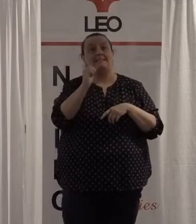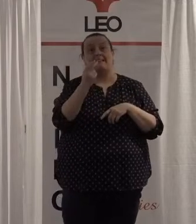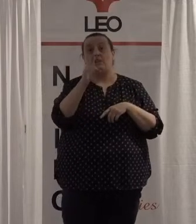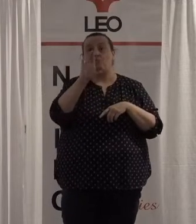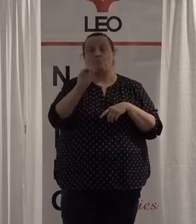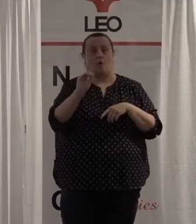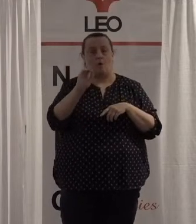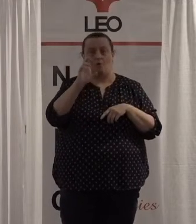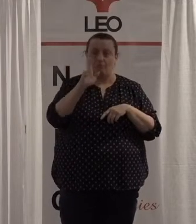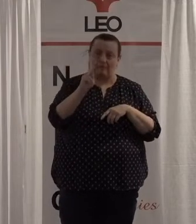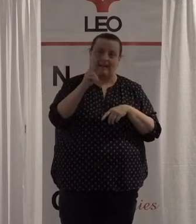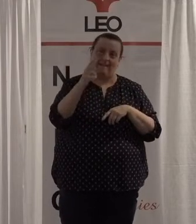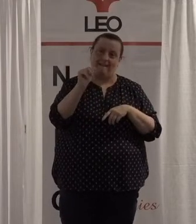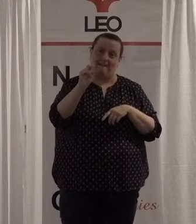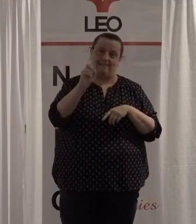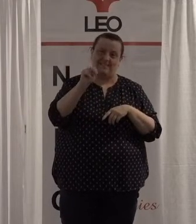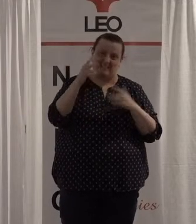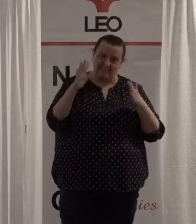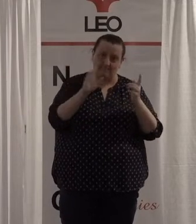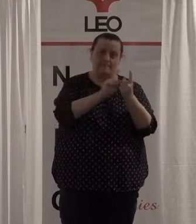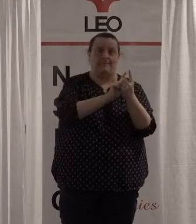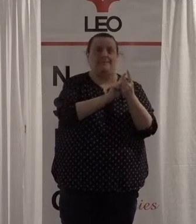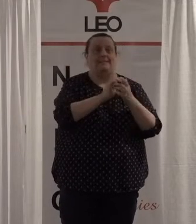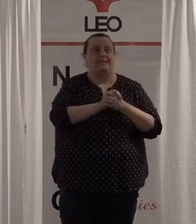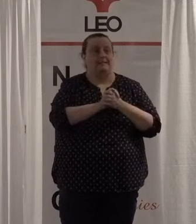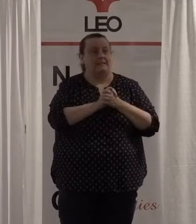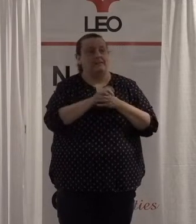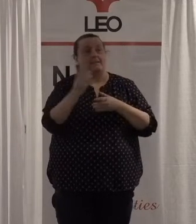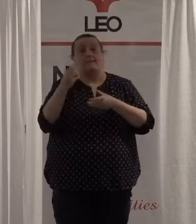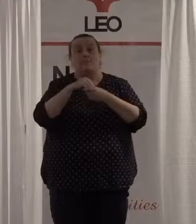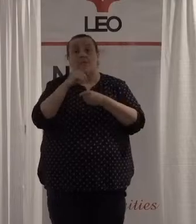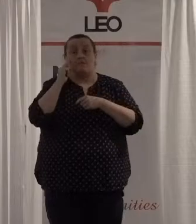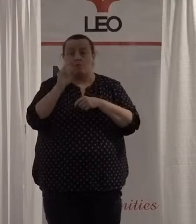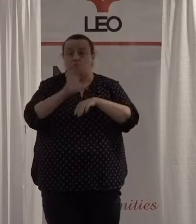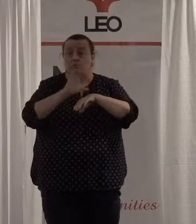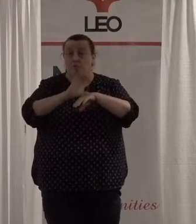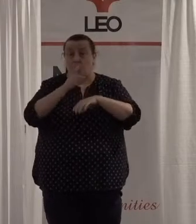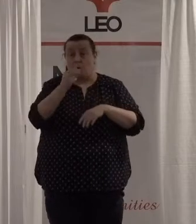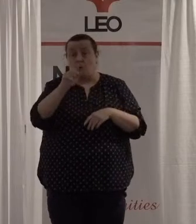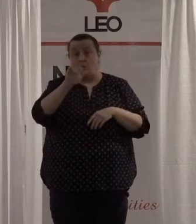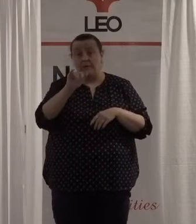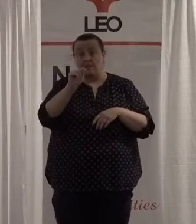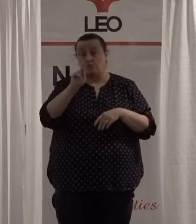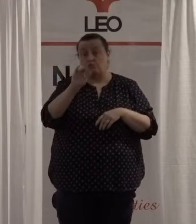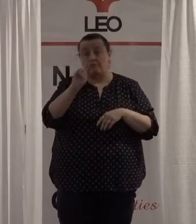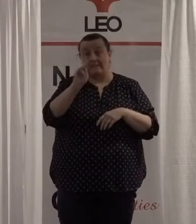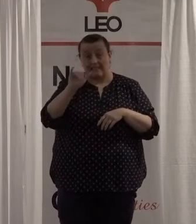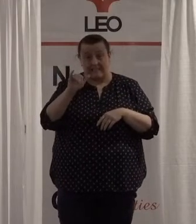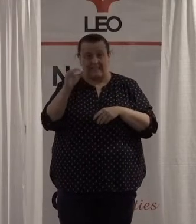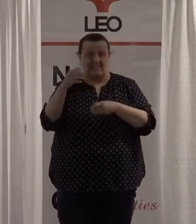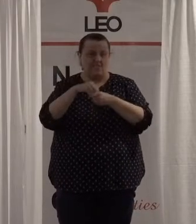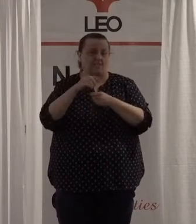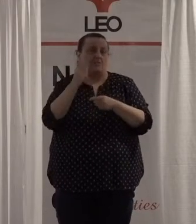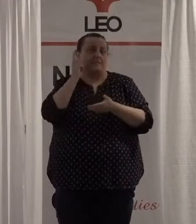HE WAS A MEMBER OF THE HOLY TRINITY CHURCH BRIDGEWATER AS HE SERVED AS A SECRETARY